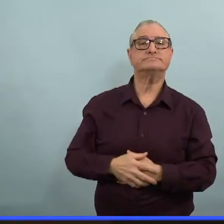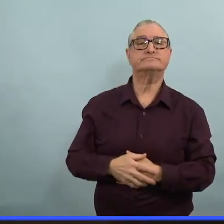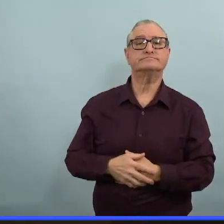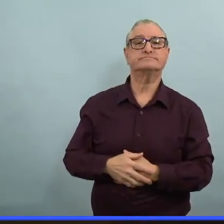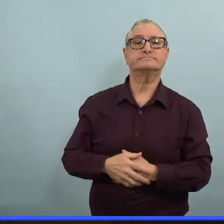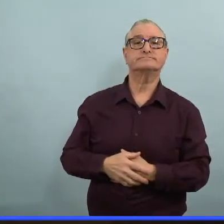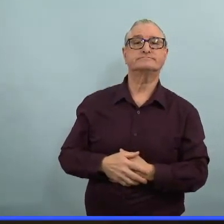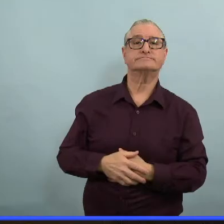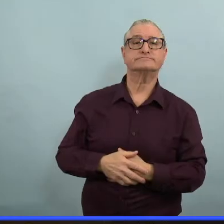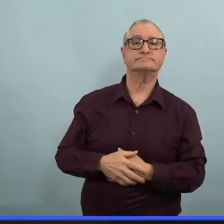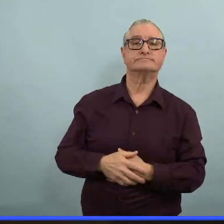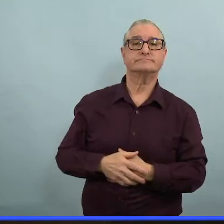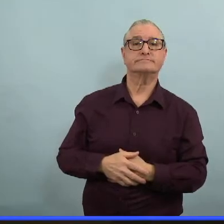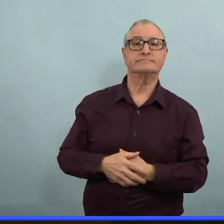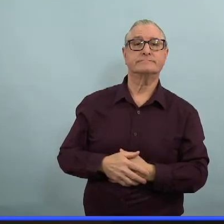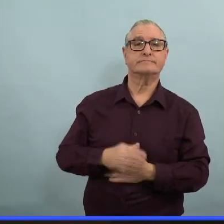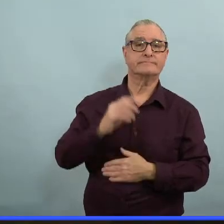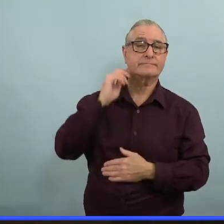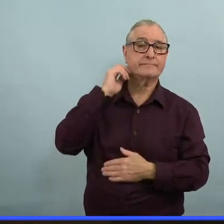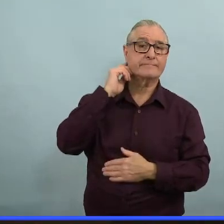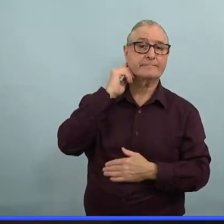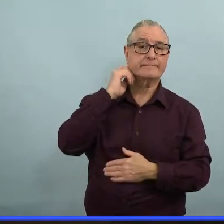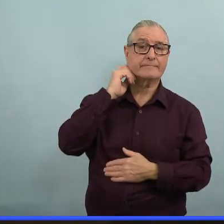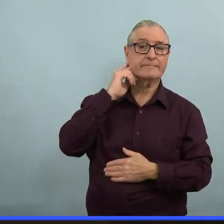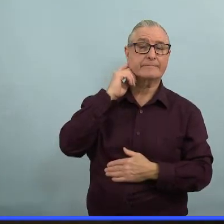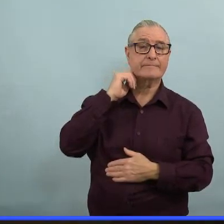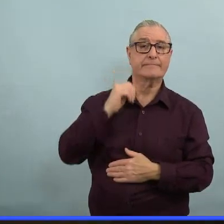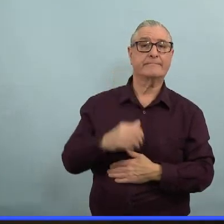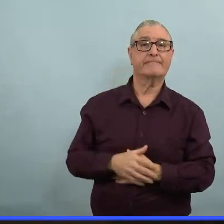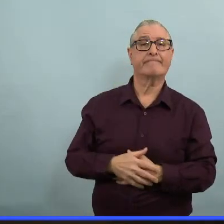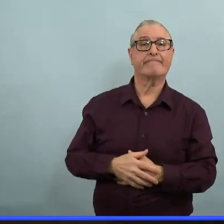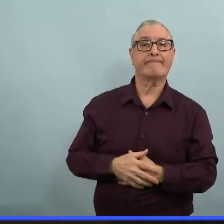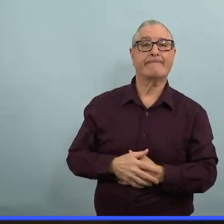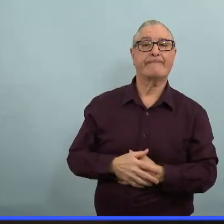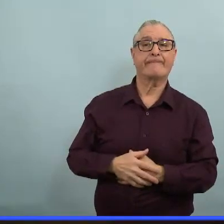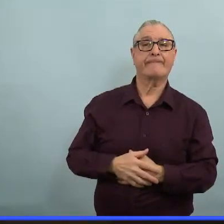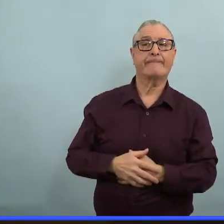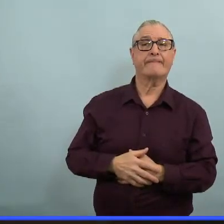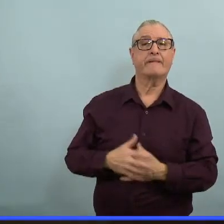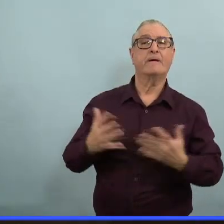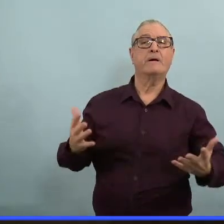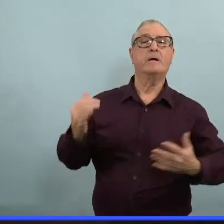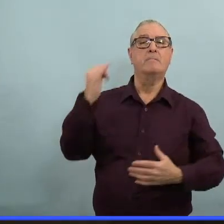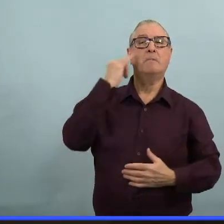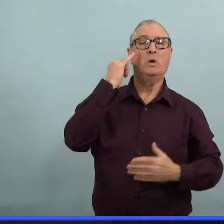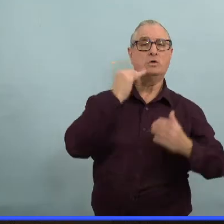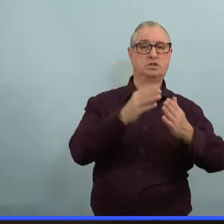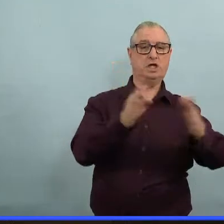you the chance of having very severe outcomes for normal quantities is quite low but if you have a